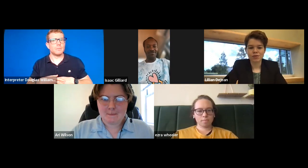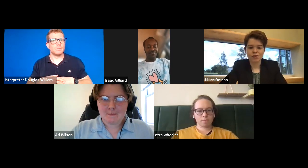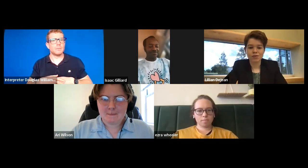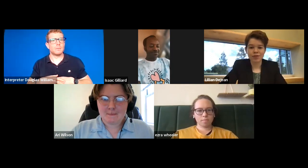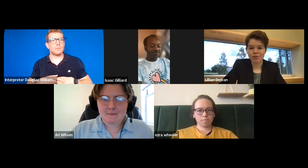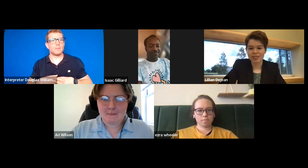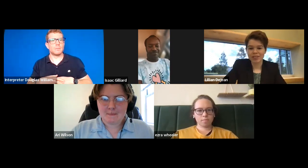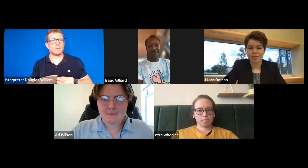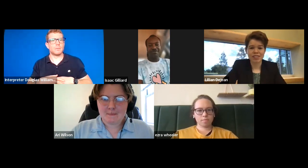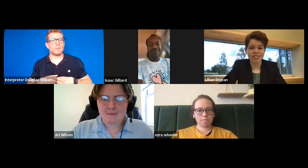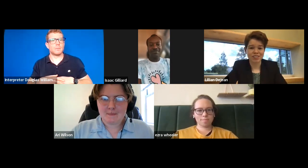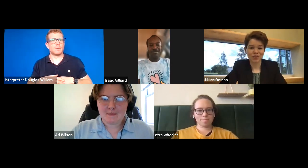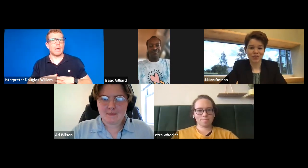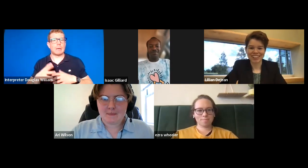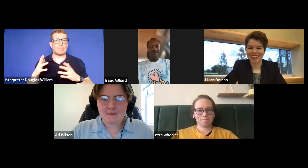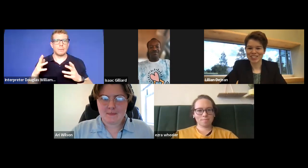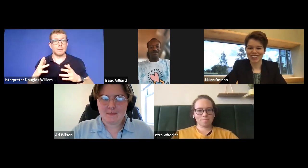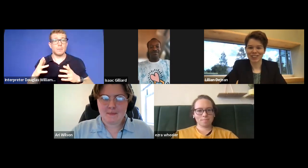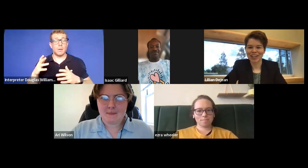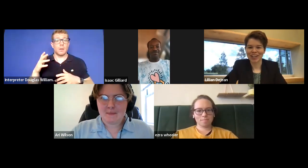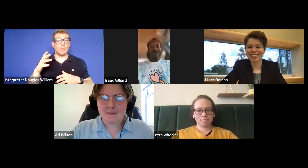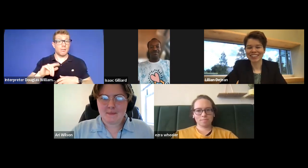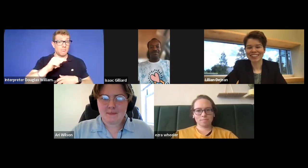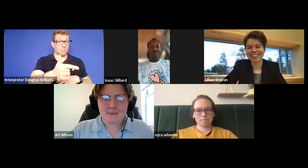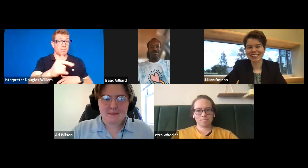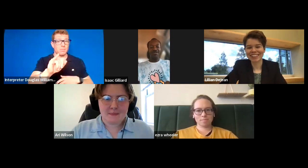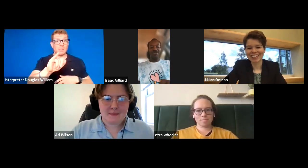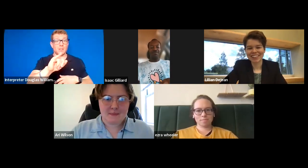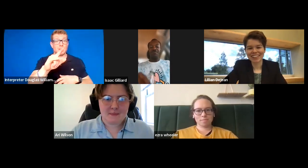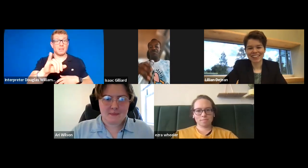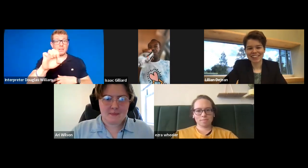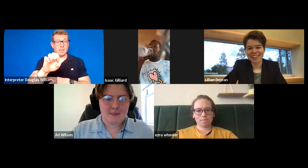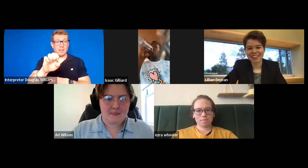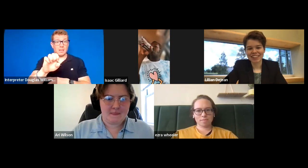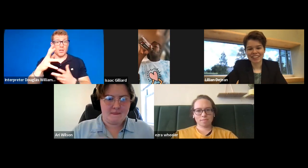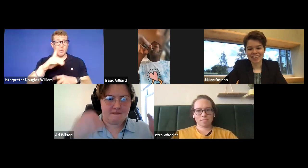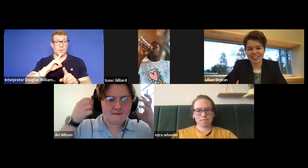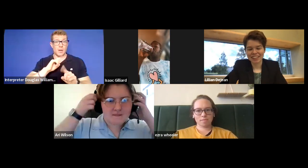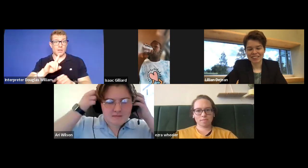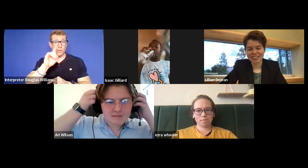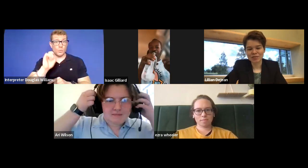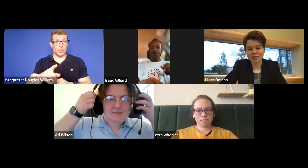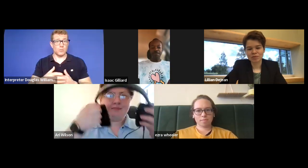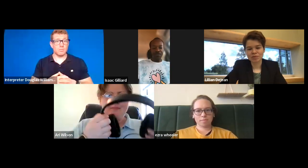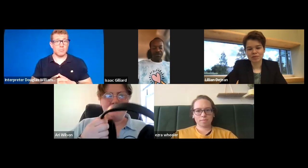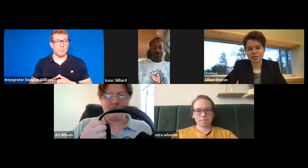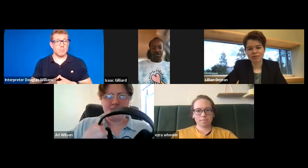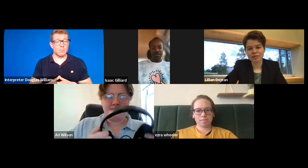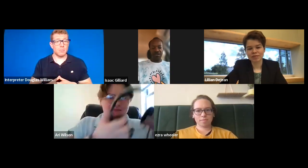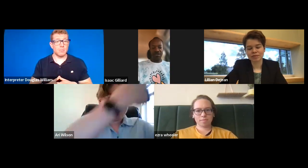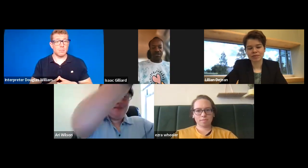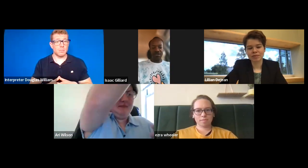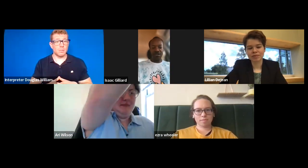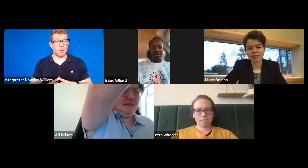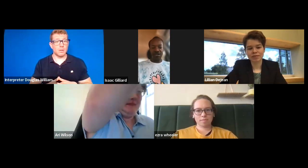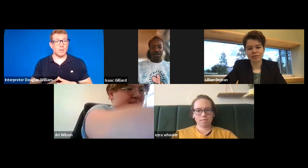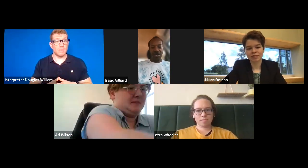So in the meantime, is he? Do you wanna take a shot at the question